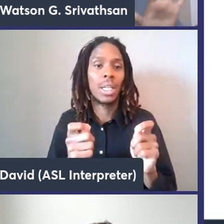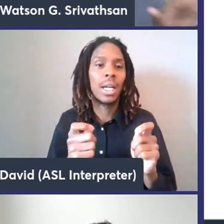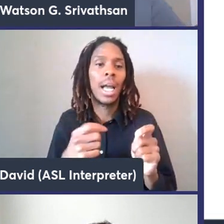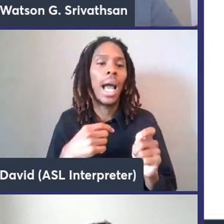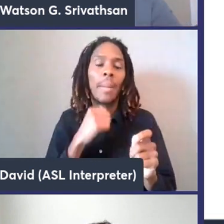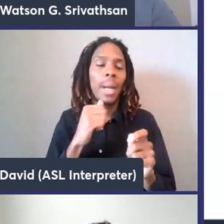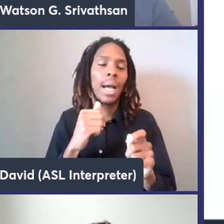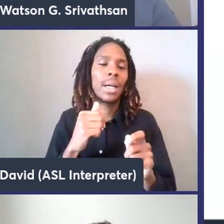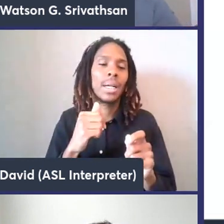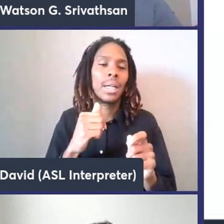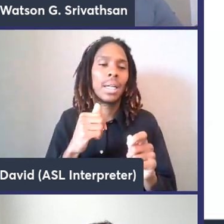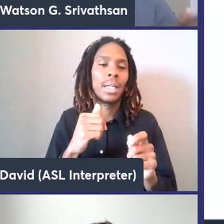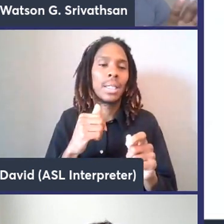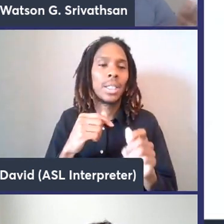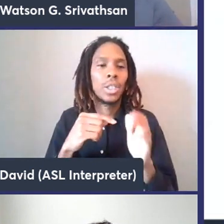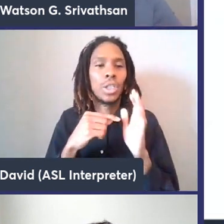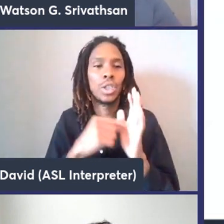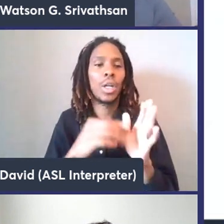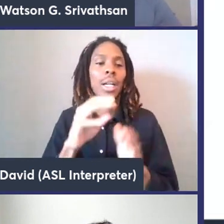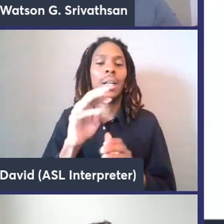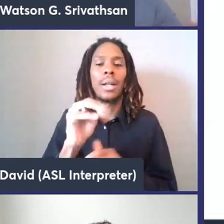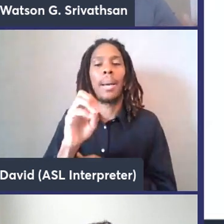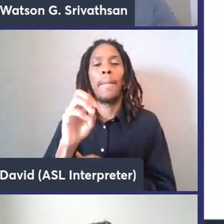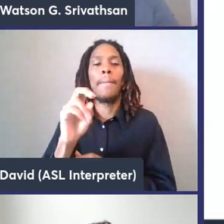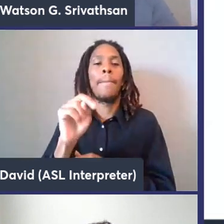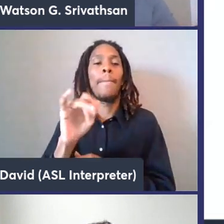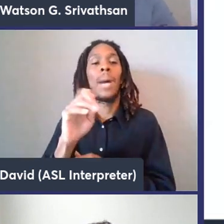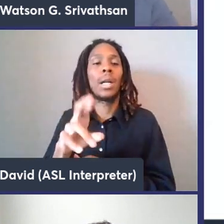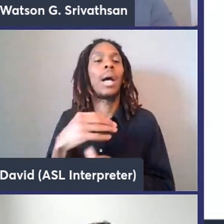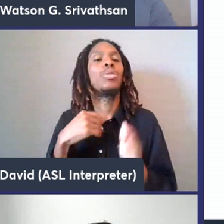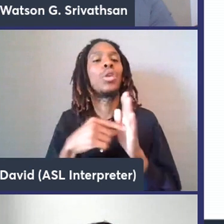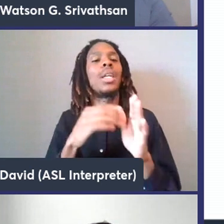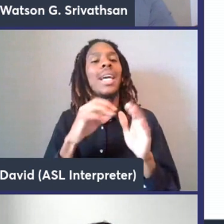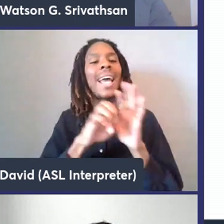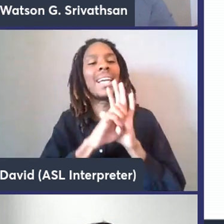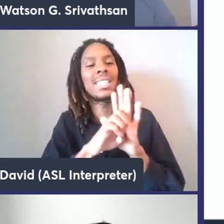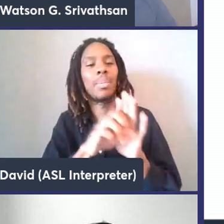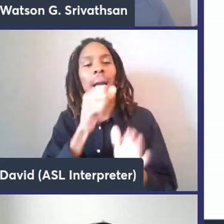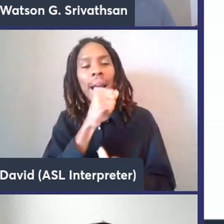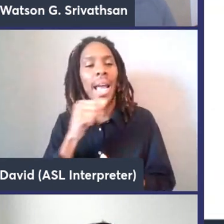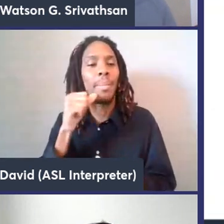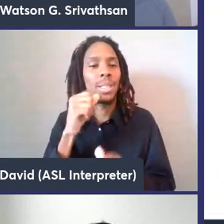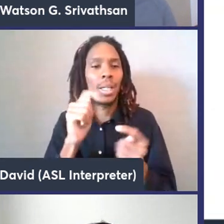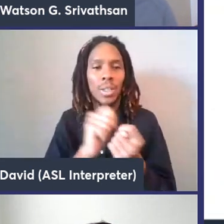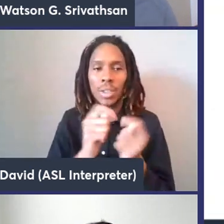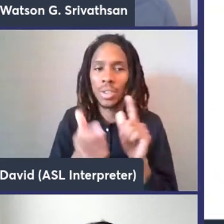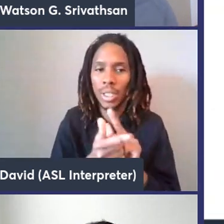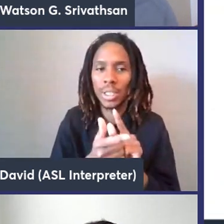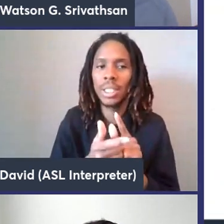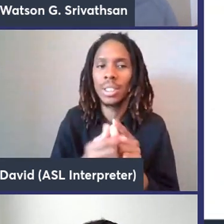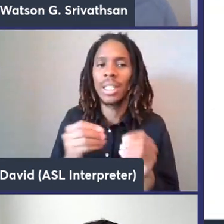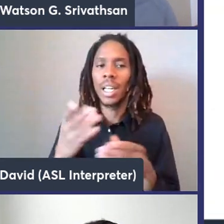I'm just bringing in examples of translation, and Amazon Translation learns from it and provides, then, the output. Then I provide.